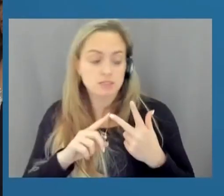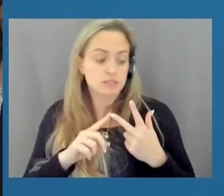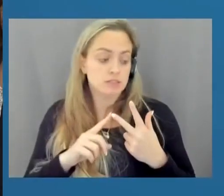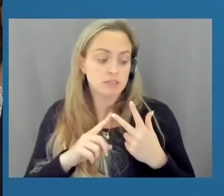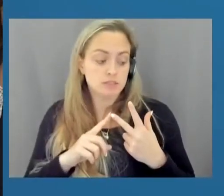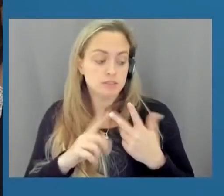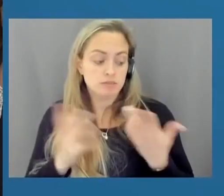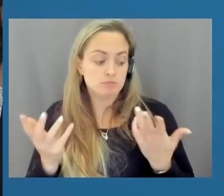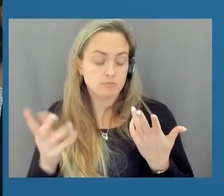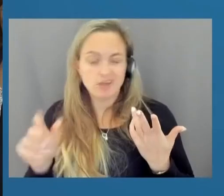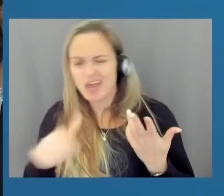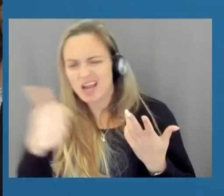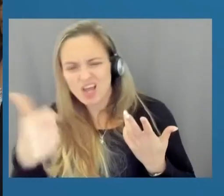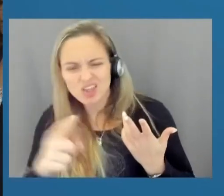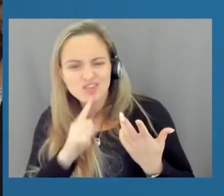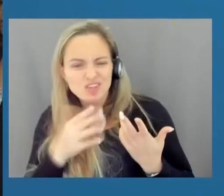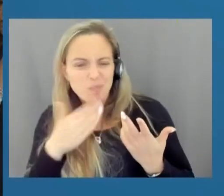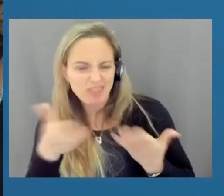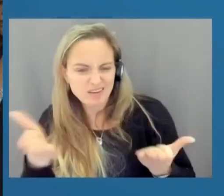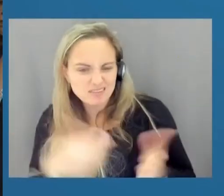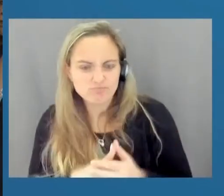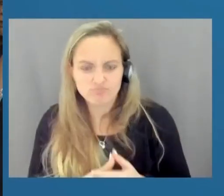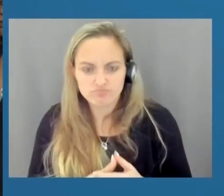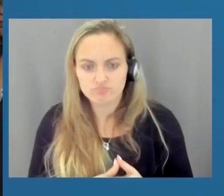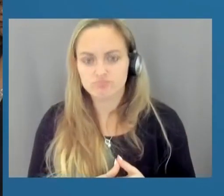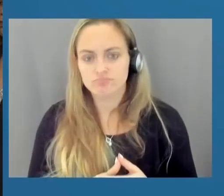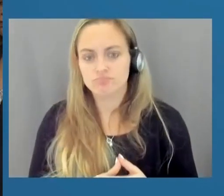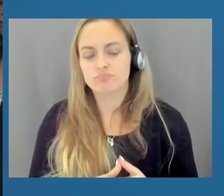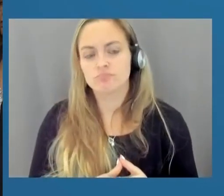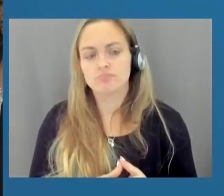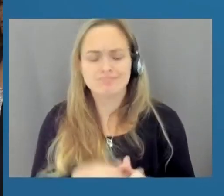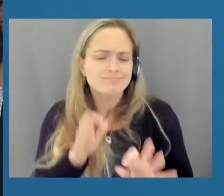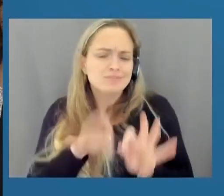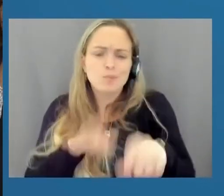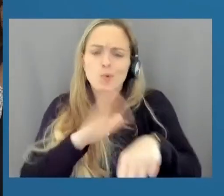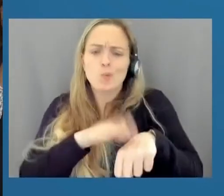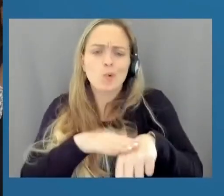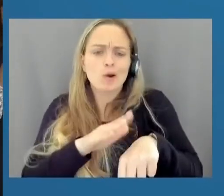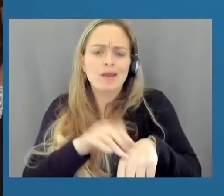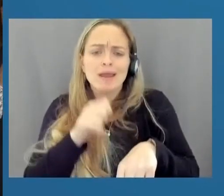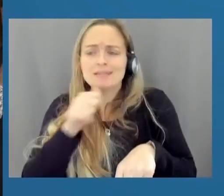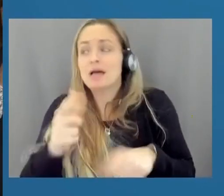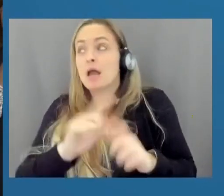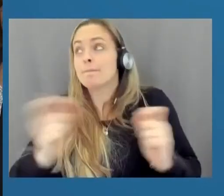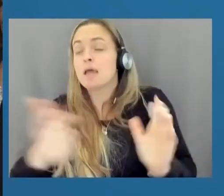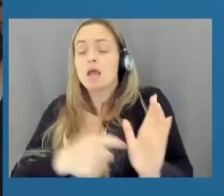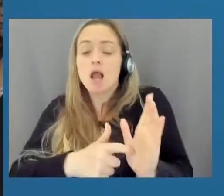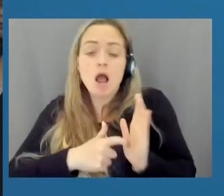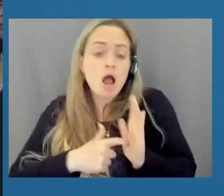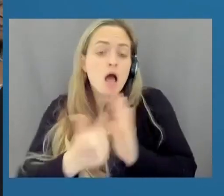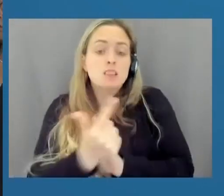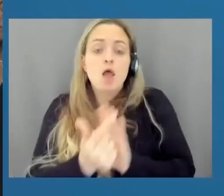other really bad things and it's a simple warning it's not a big mandate or imposition on anybody, but